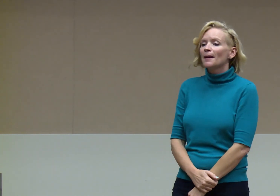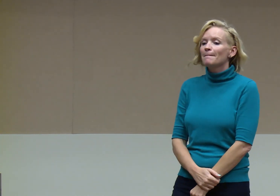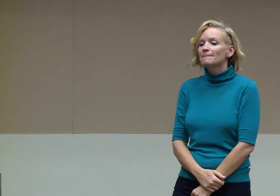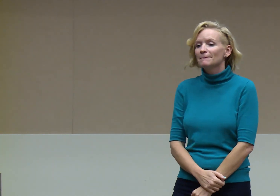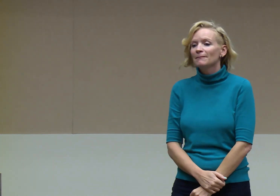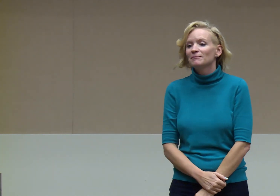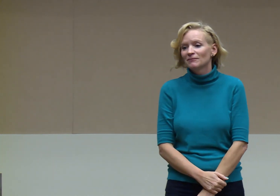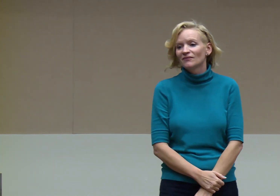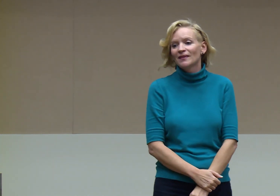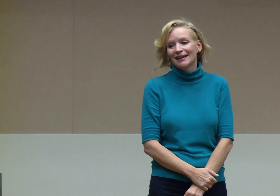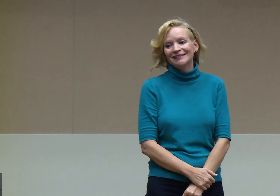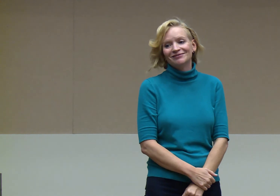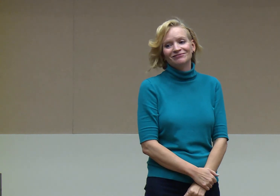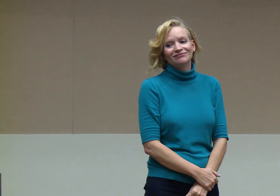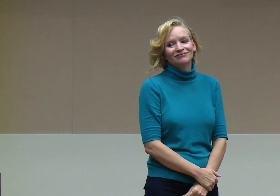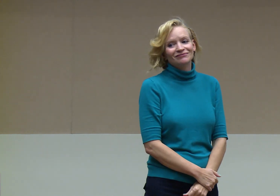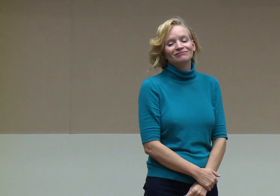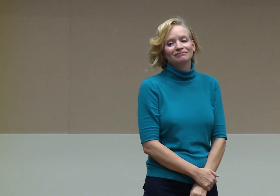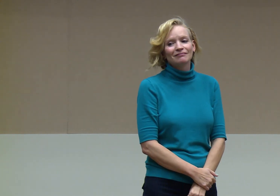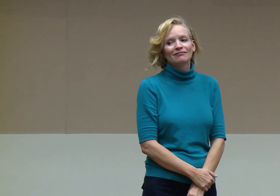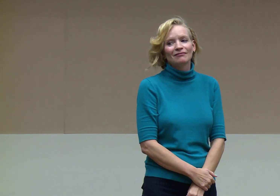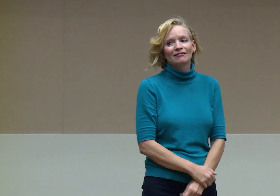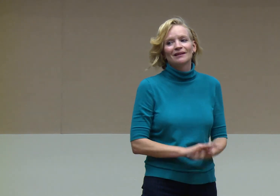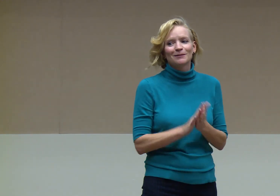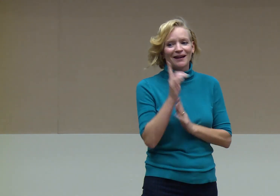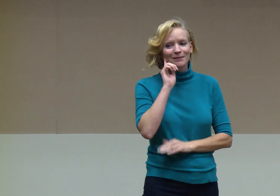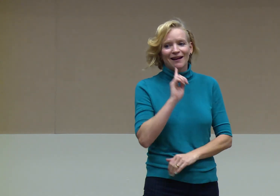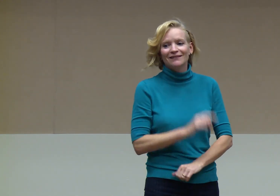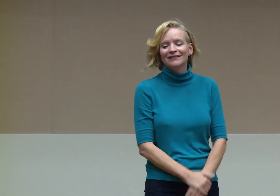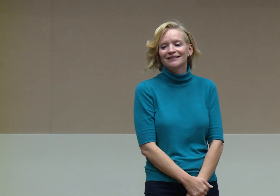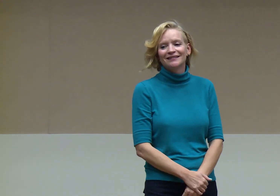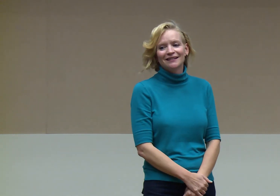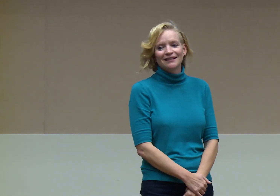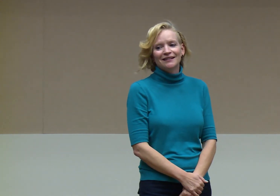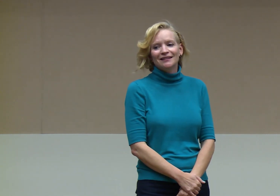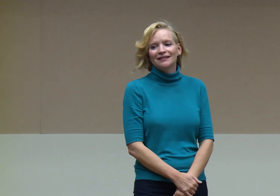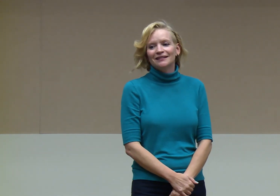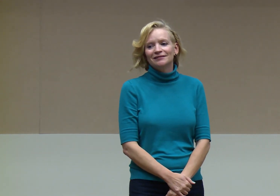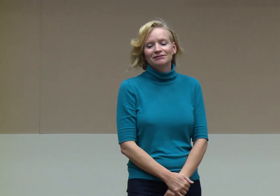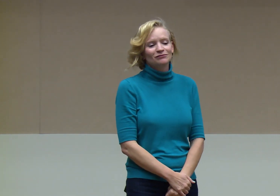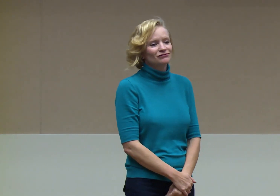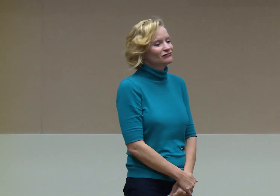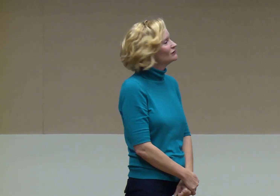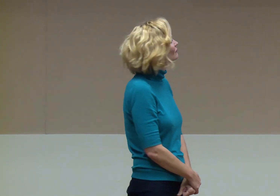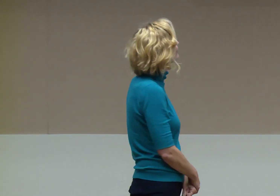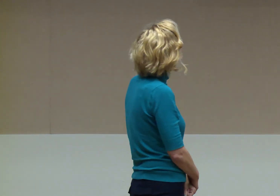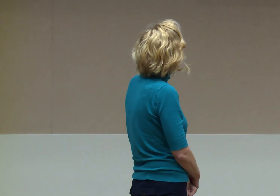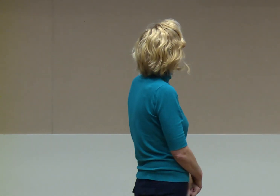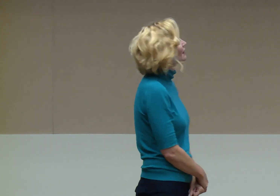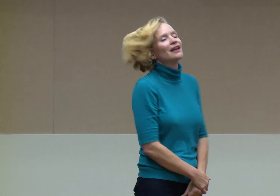while she was pregnant, hit her belly on the table and the child became deaf.